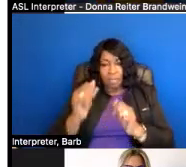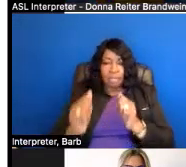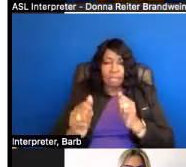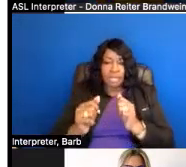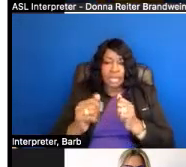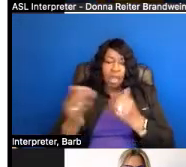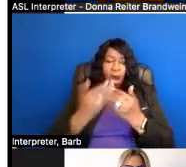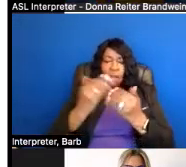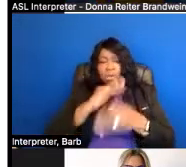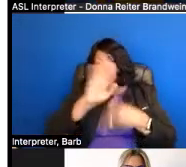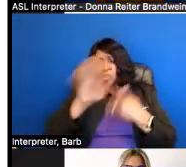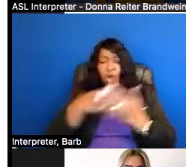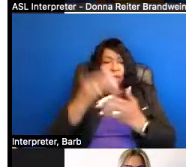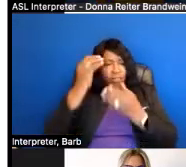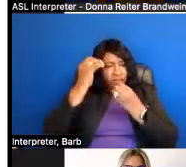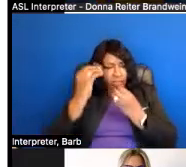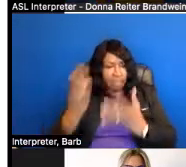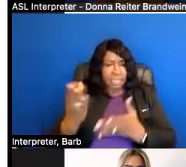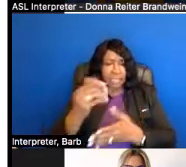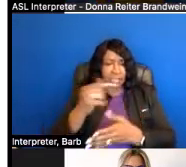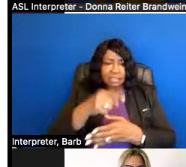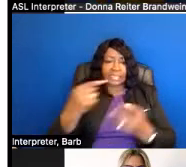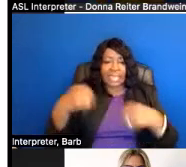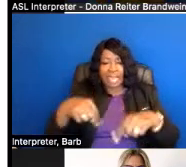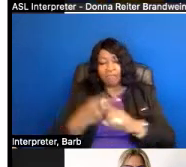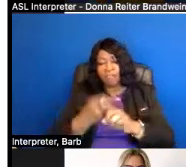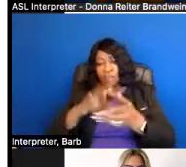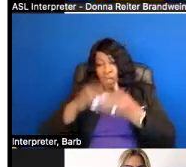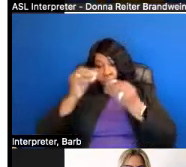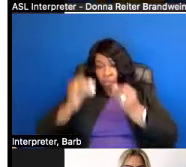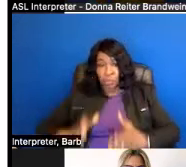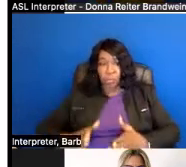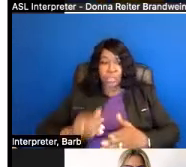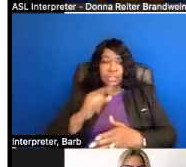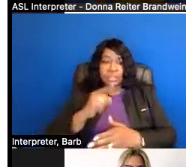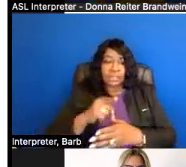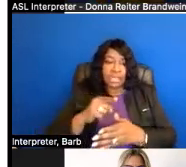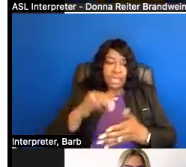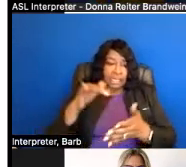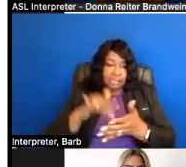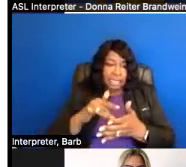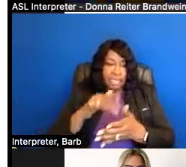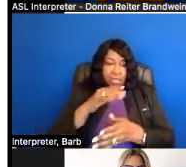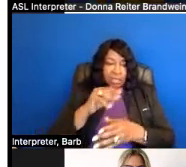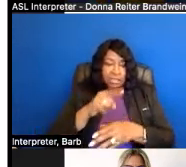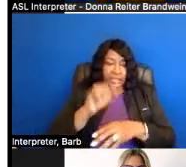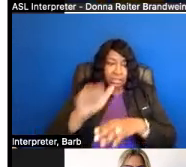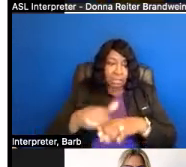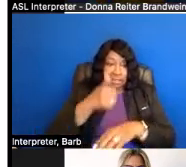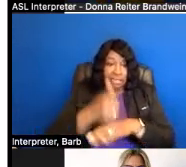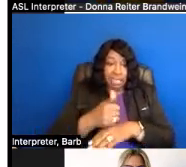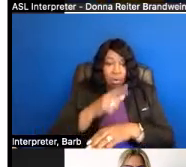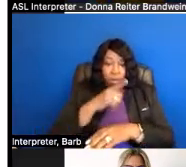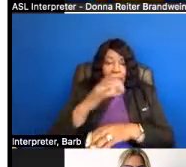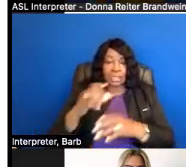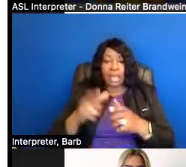was really from the students. The studying was a large public research one